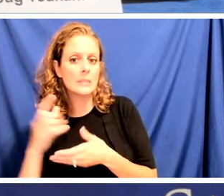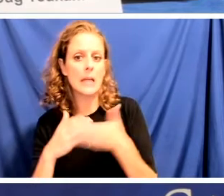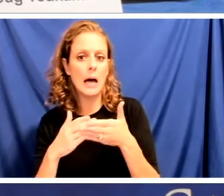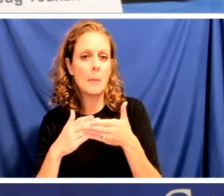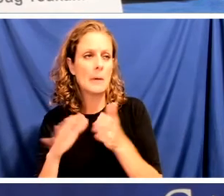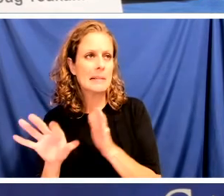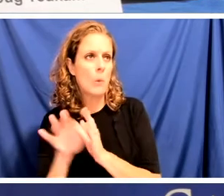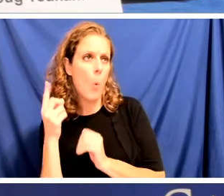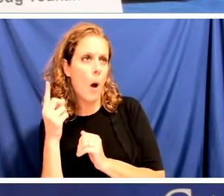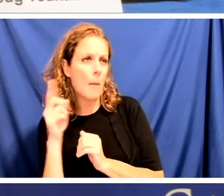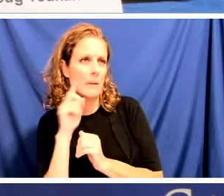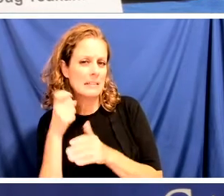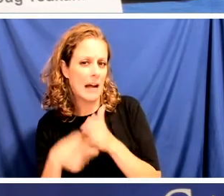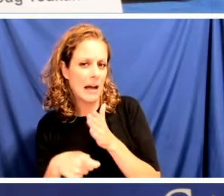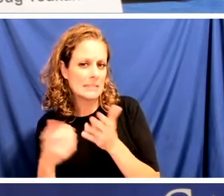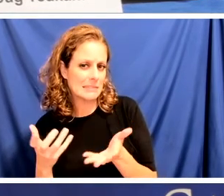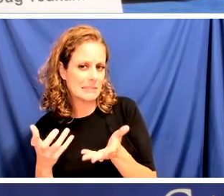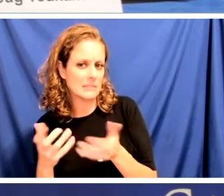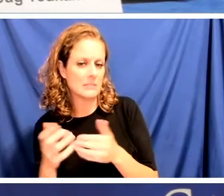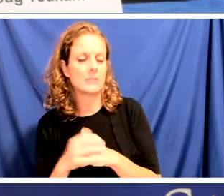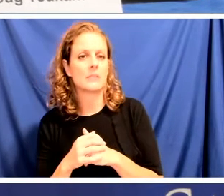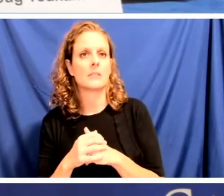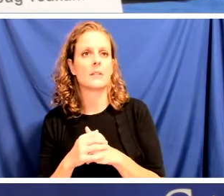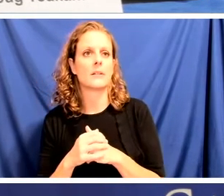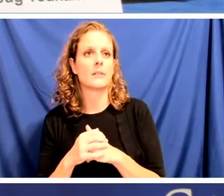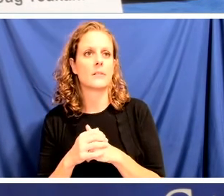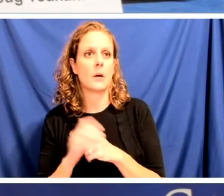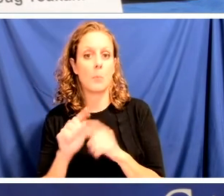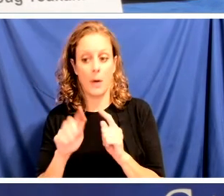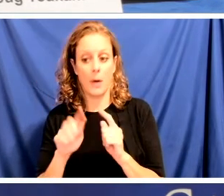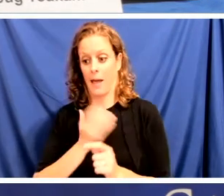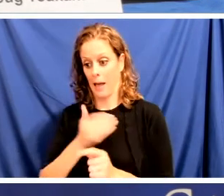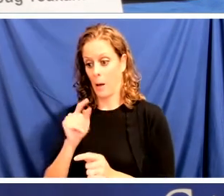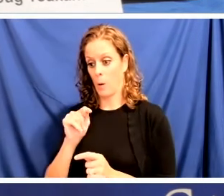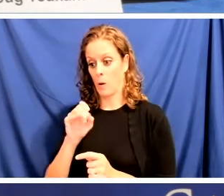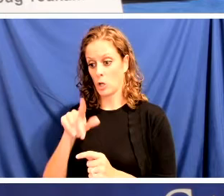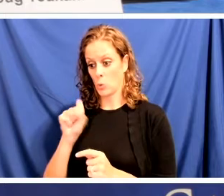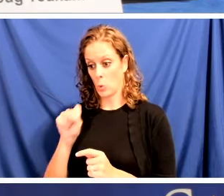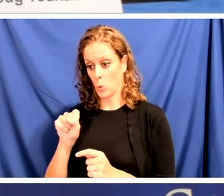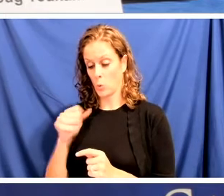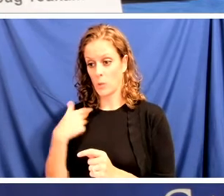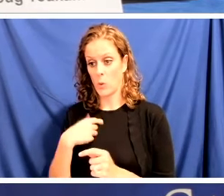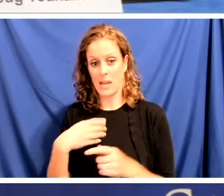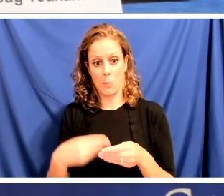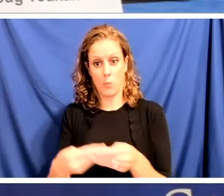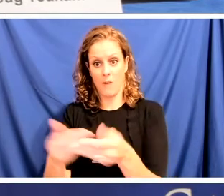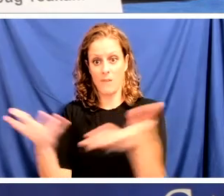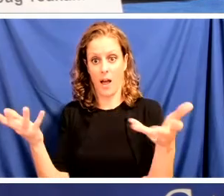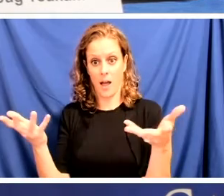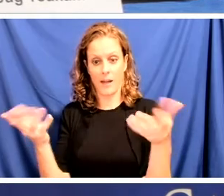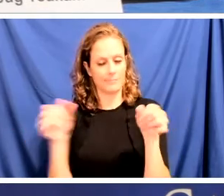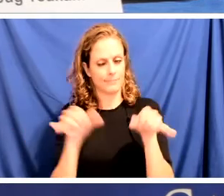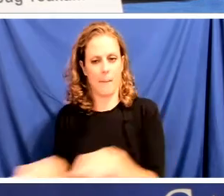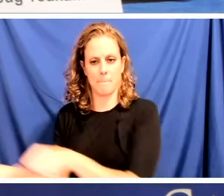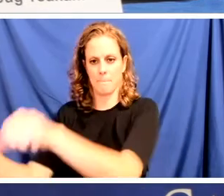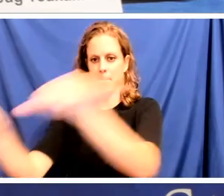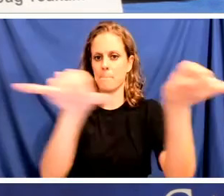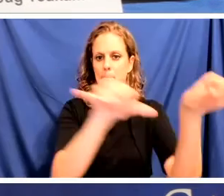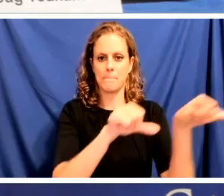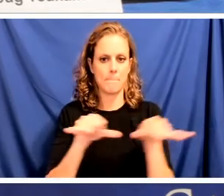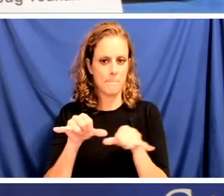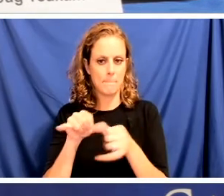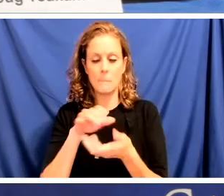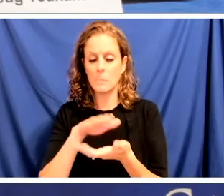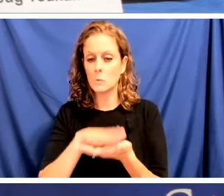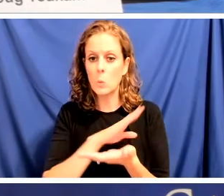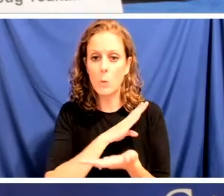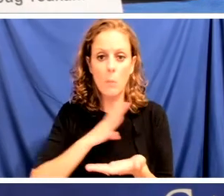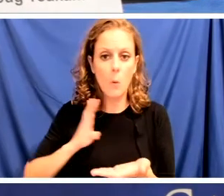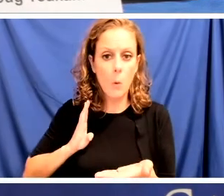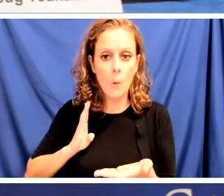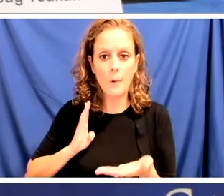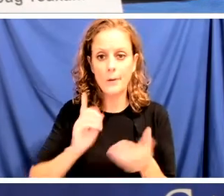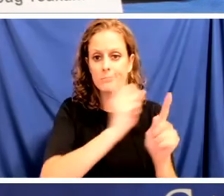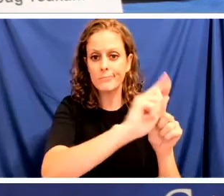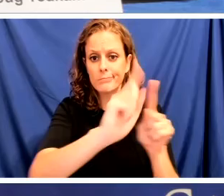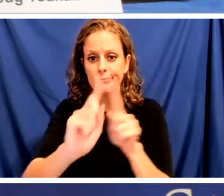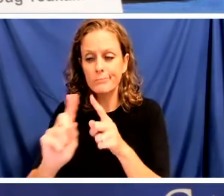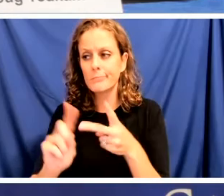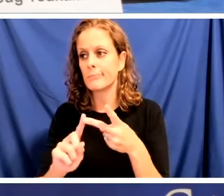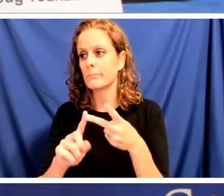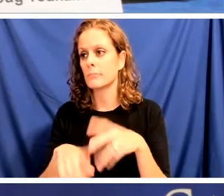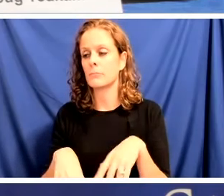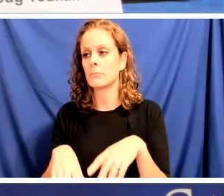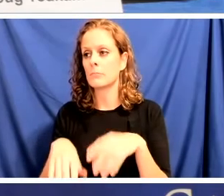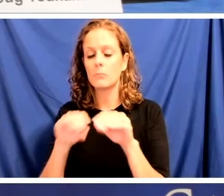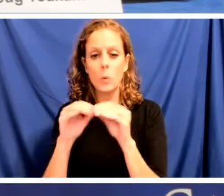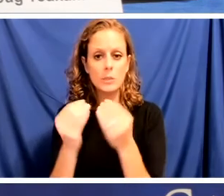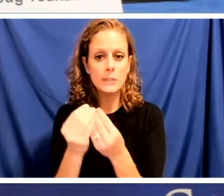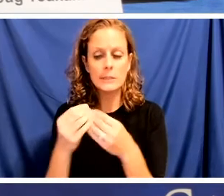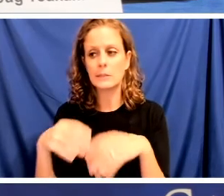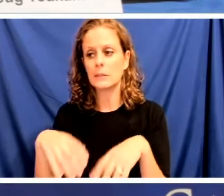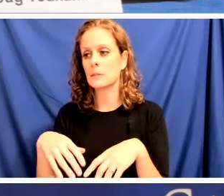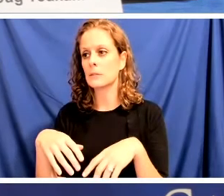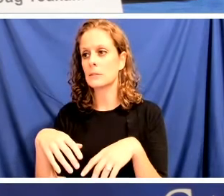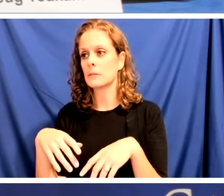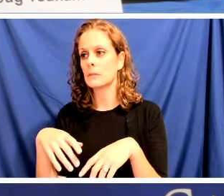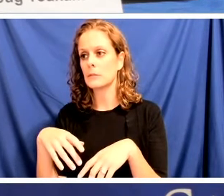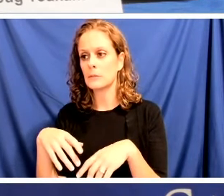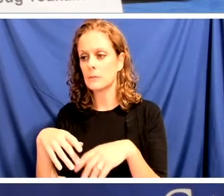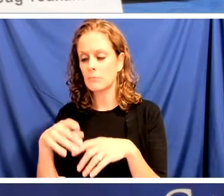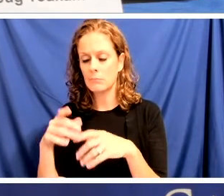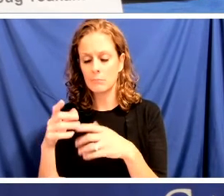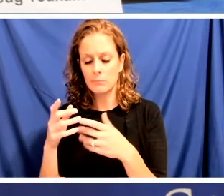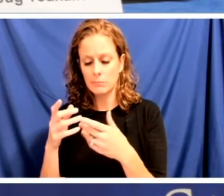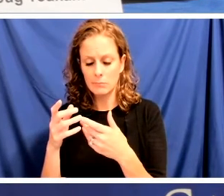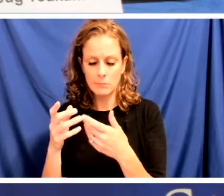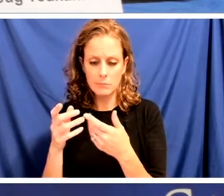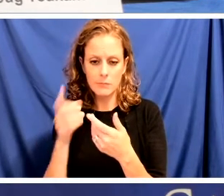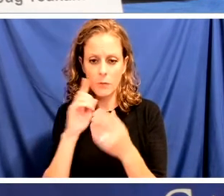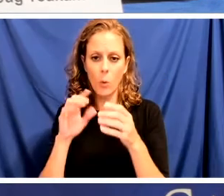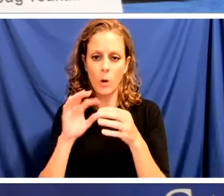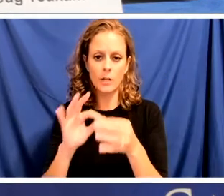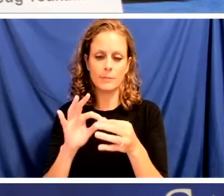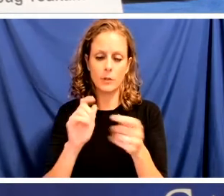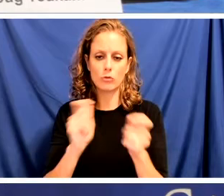In putting them up on on their websites, but yes, all these tools are being used by all sorts of entities all over the State in order to do redistricting district are is the most popular it seems.